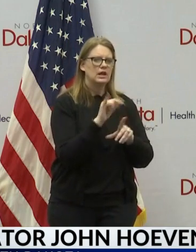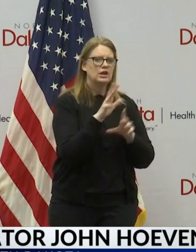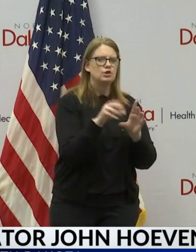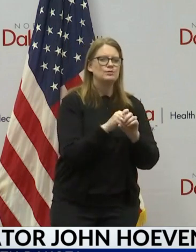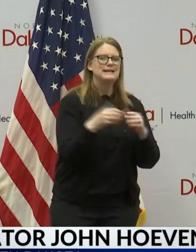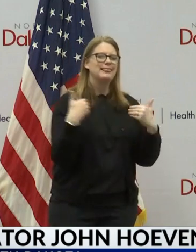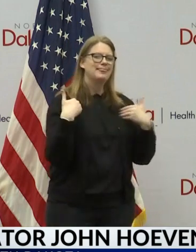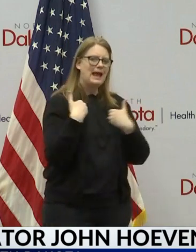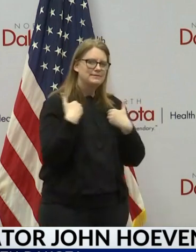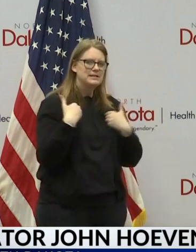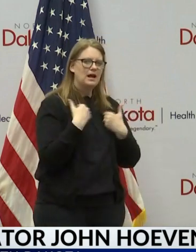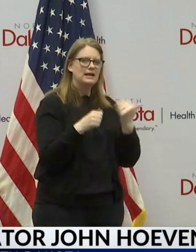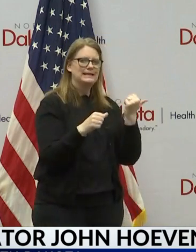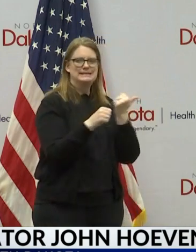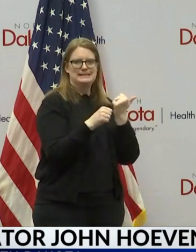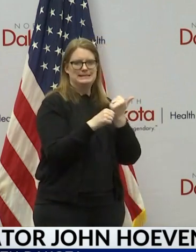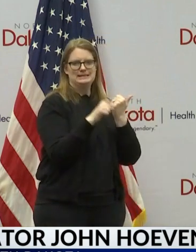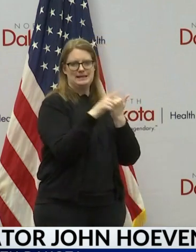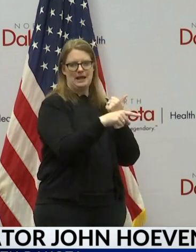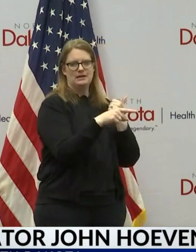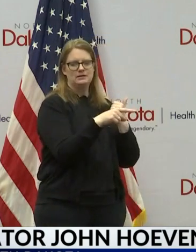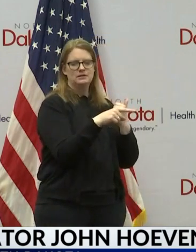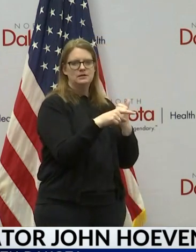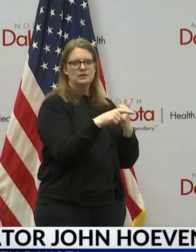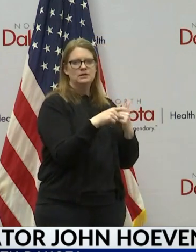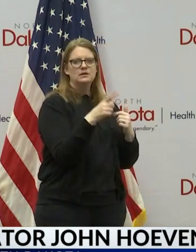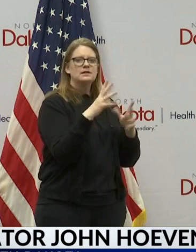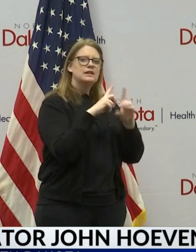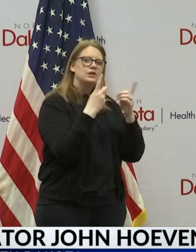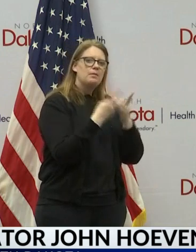INCLUDE 23 BILLION IN AGRICULTURE AND AUTHORIZATION